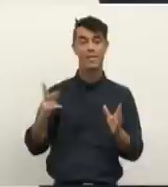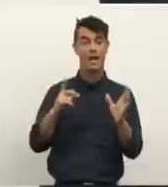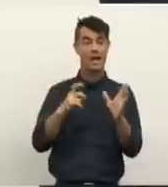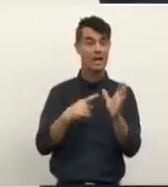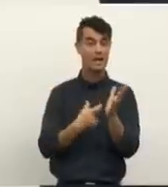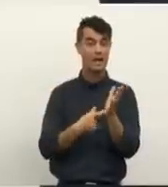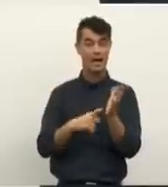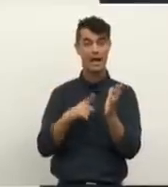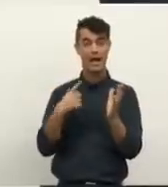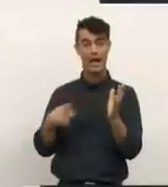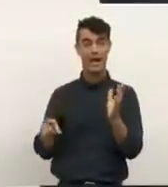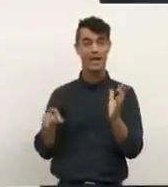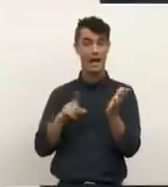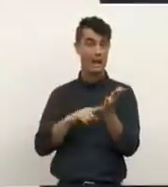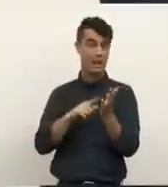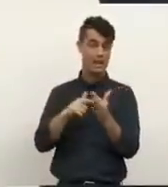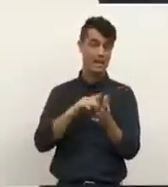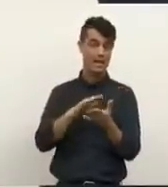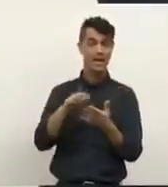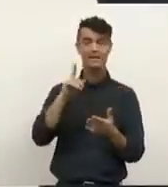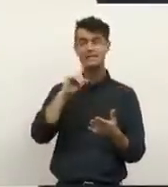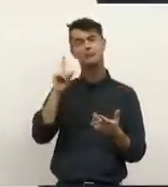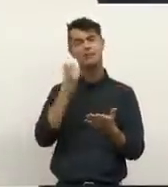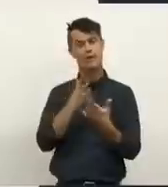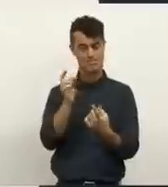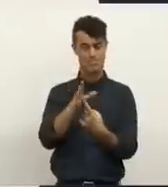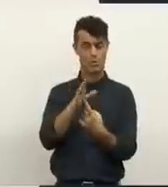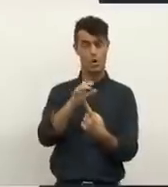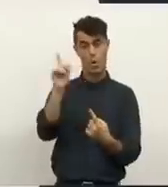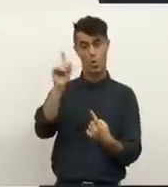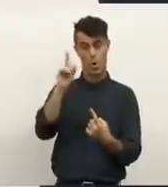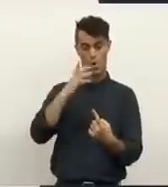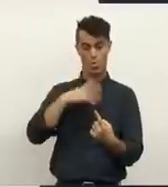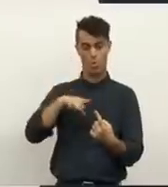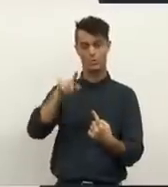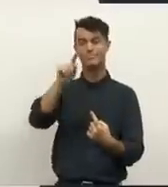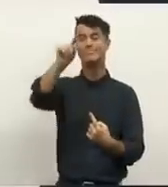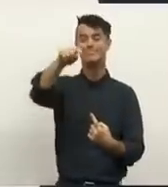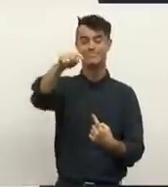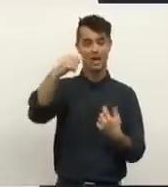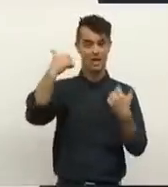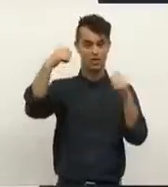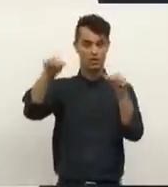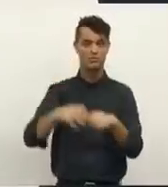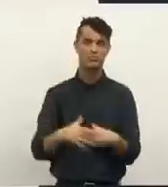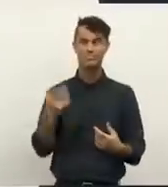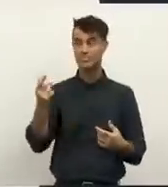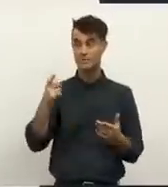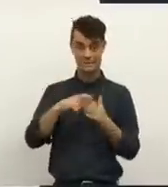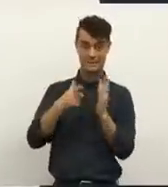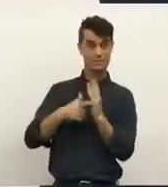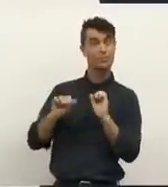it starts with what they're trying to achieve. So as part of their disability, they have a barrier or an issue that they have to address.